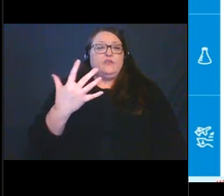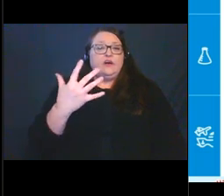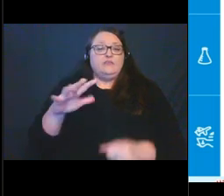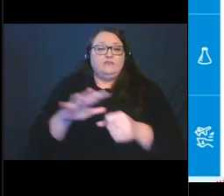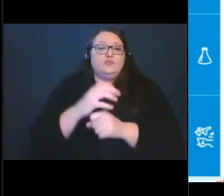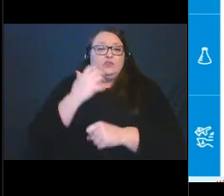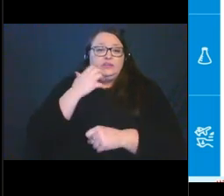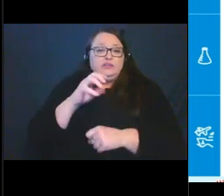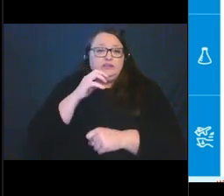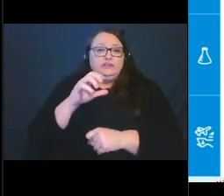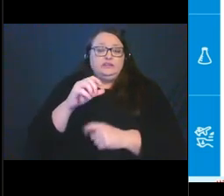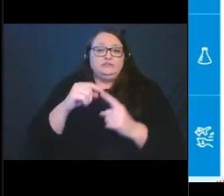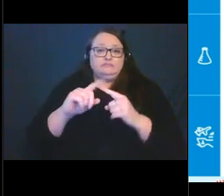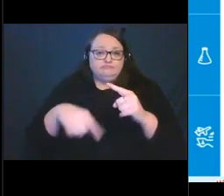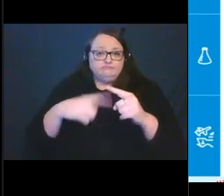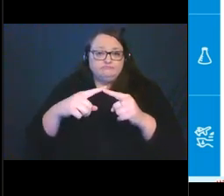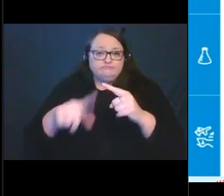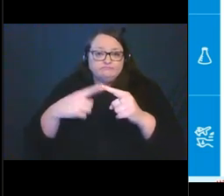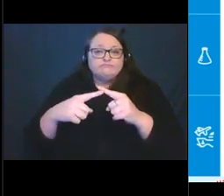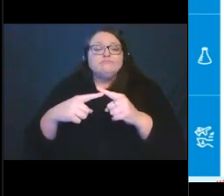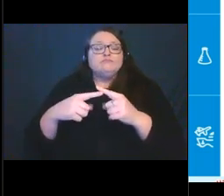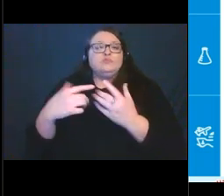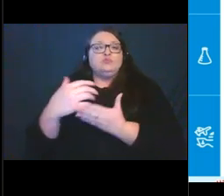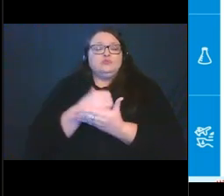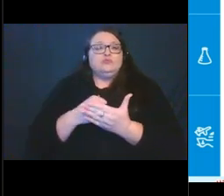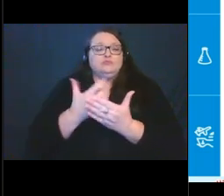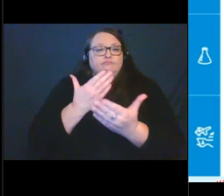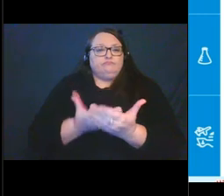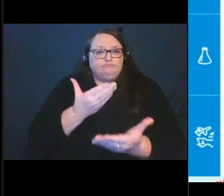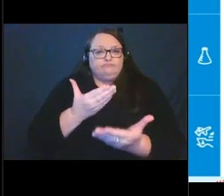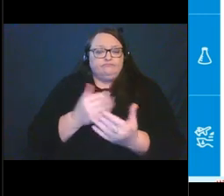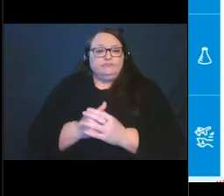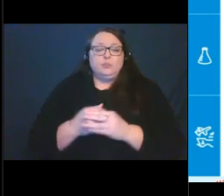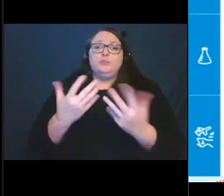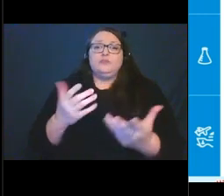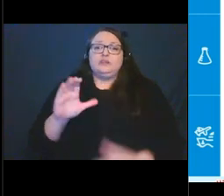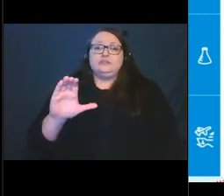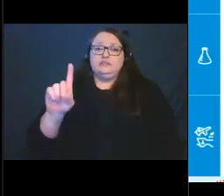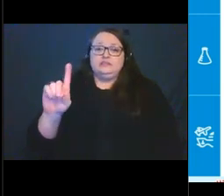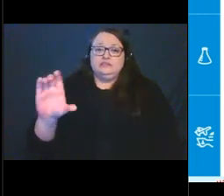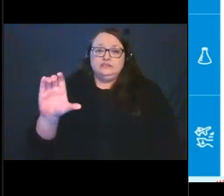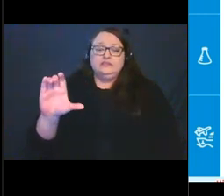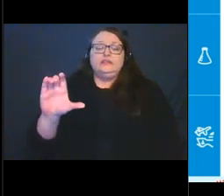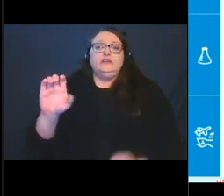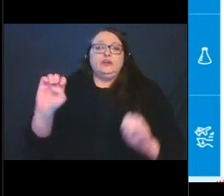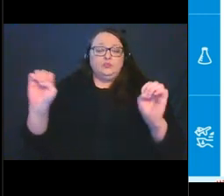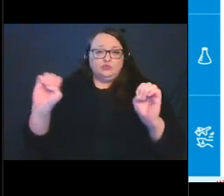term verification. So we examine CDC provided emergency department heat-related injury data,